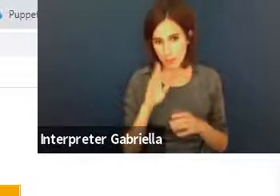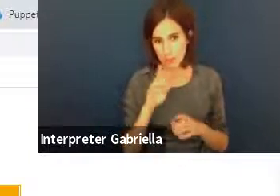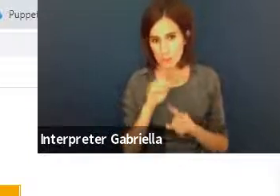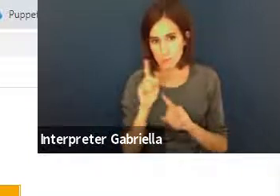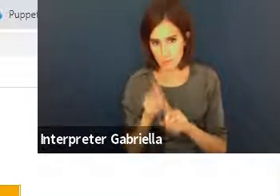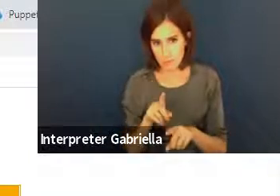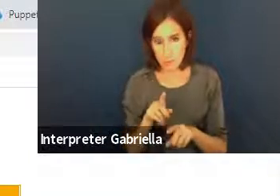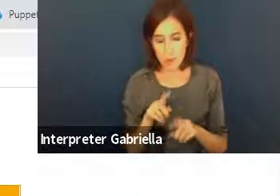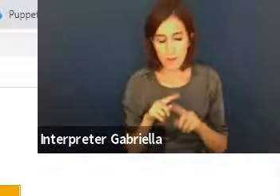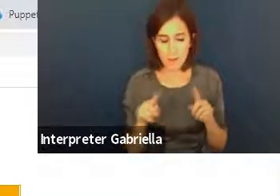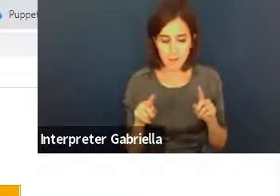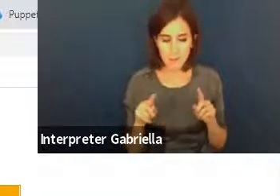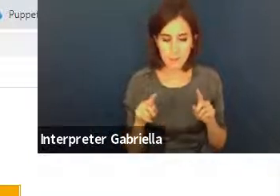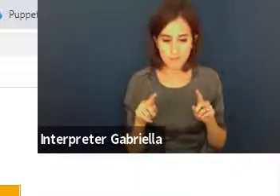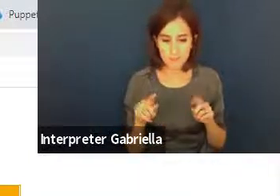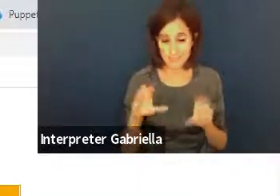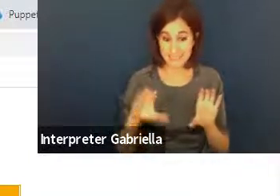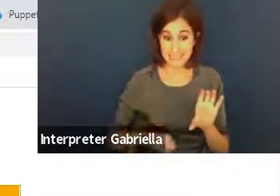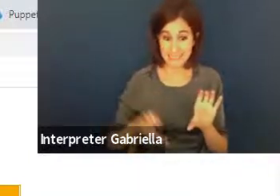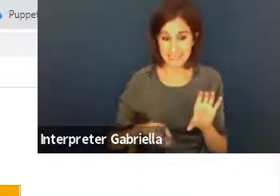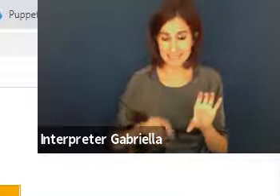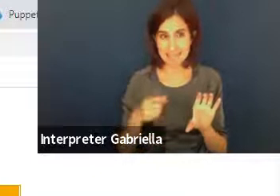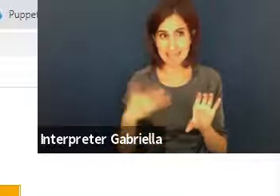Linda Kobashigawa: So Chad is really like, you know, how do I find this database or